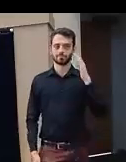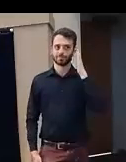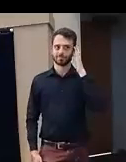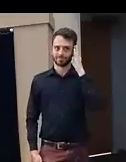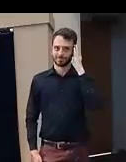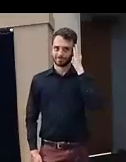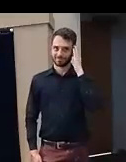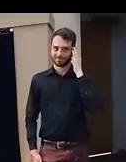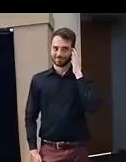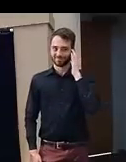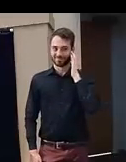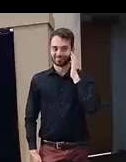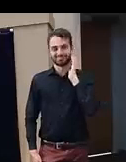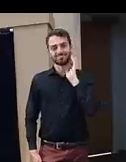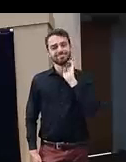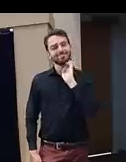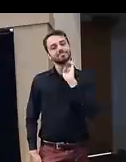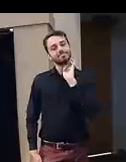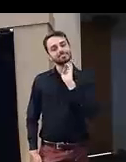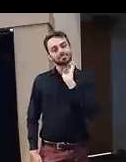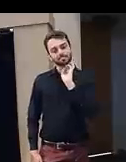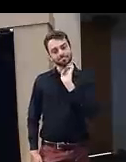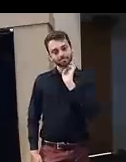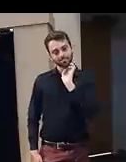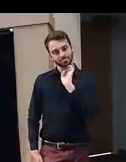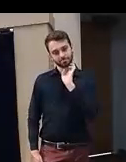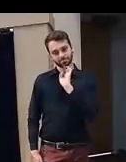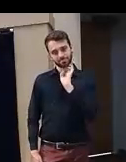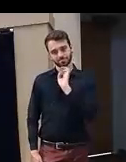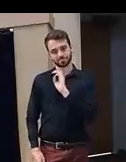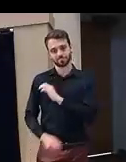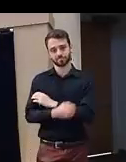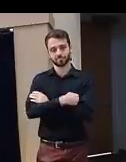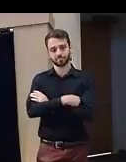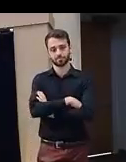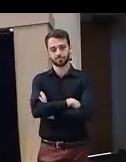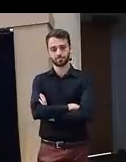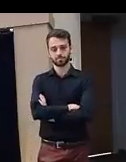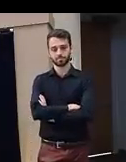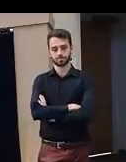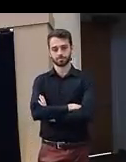it begins with our foundational belief that there is no Health without mental